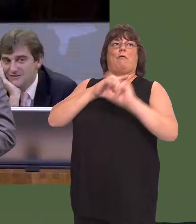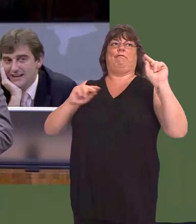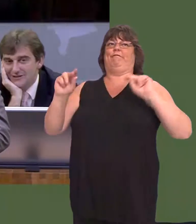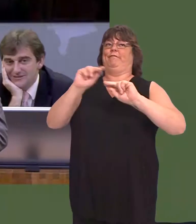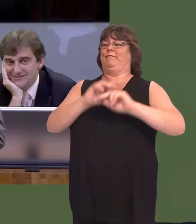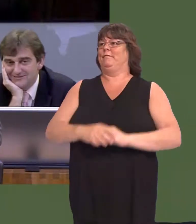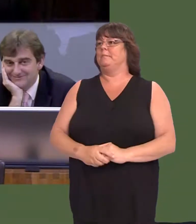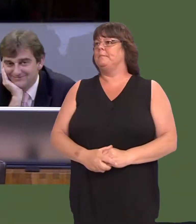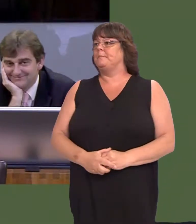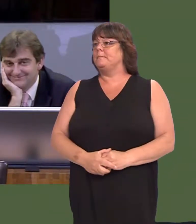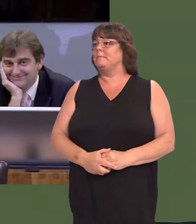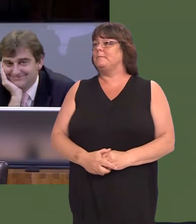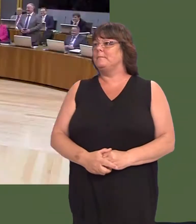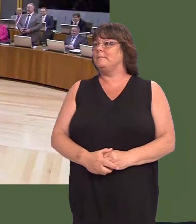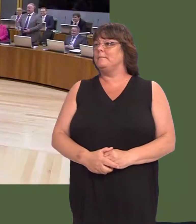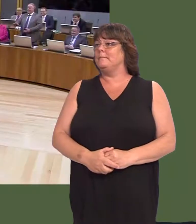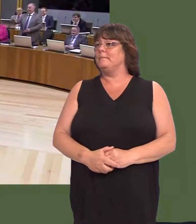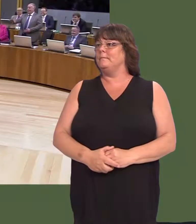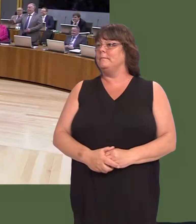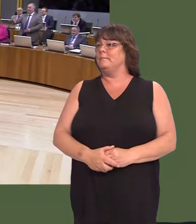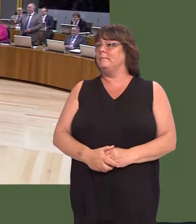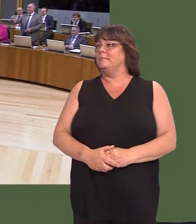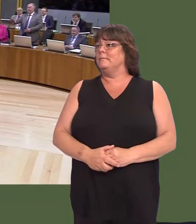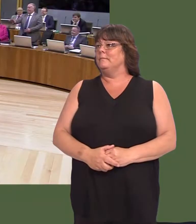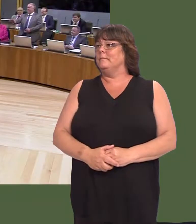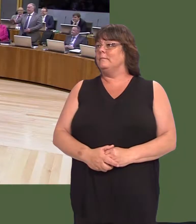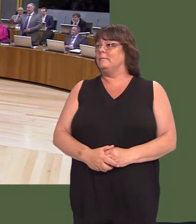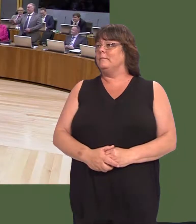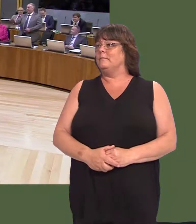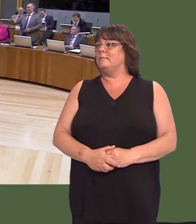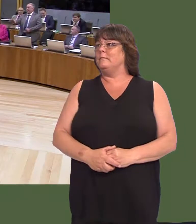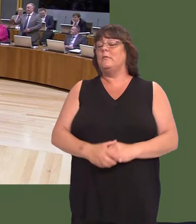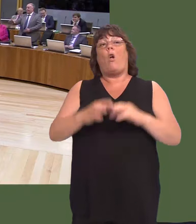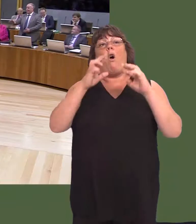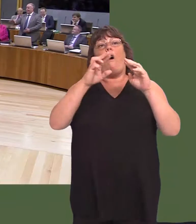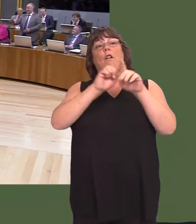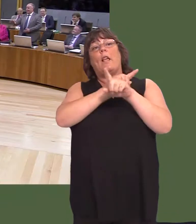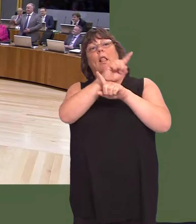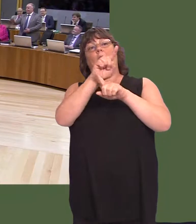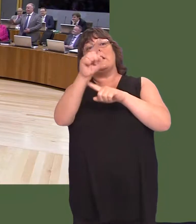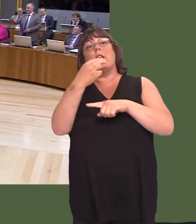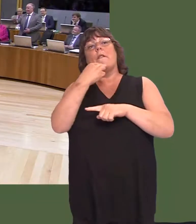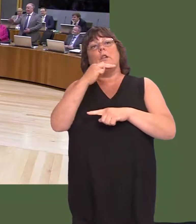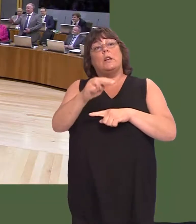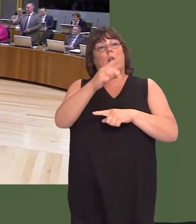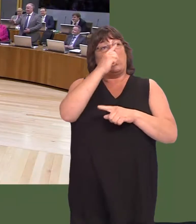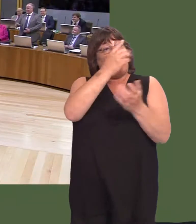Whenó[Interruption.] Hopefully when we get to agenda item 4 this afternoon, you might give a bit more clarity